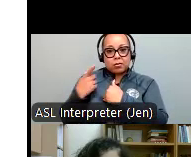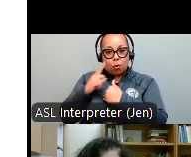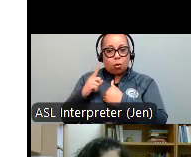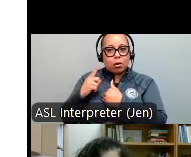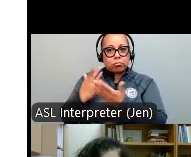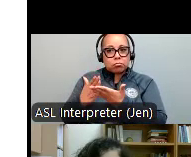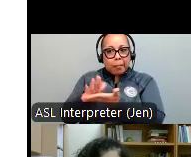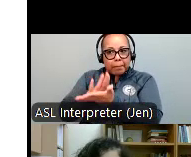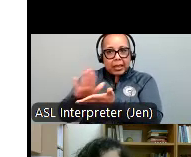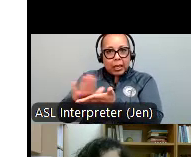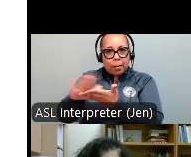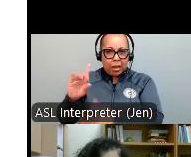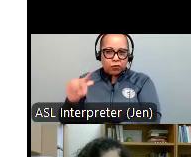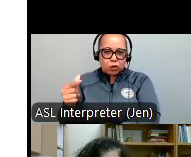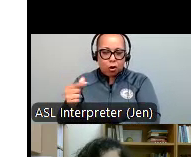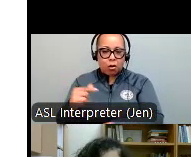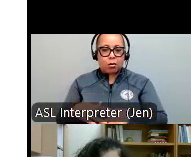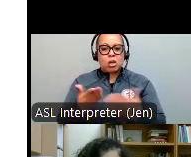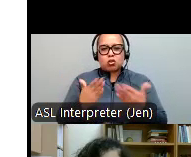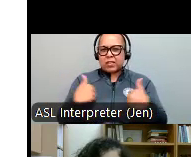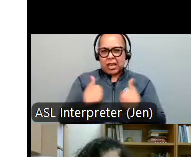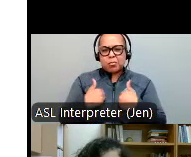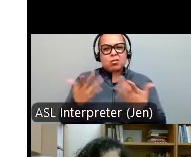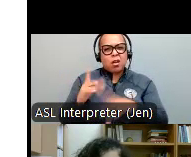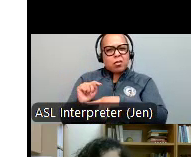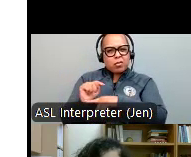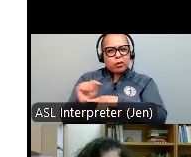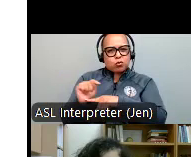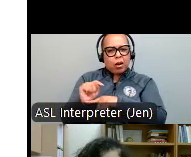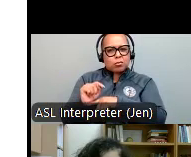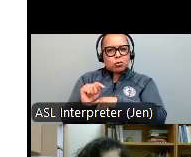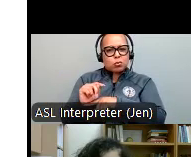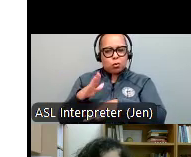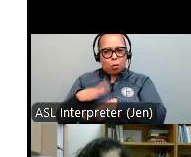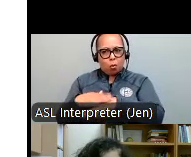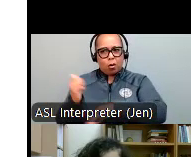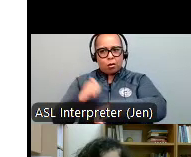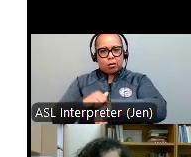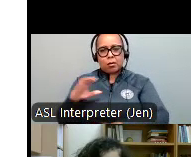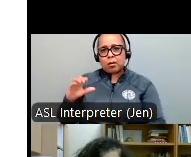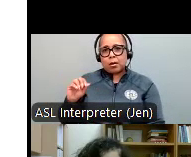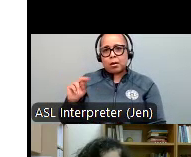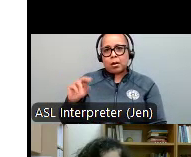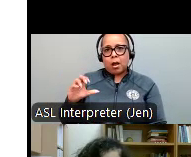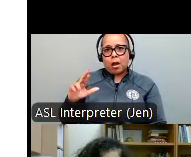up after the dog. Surface animals are trained to go on concrete, but it might be helpful.